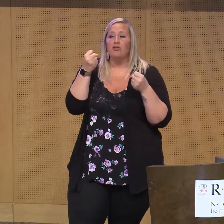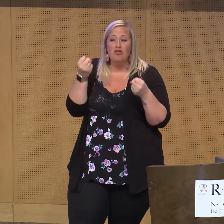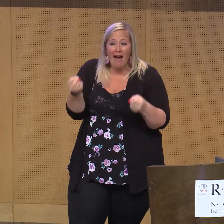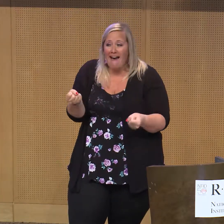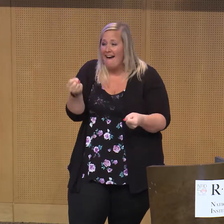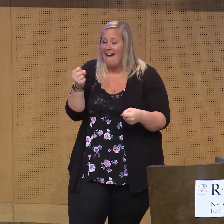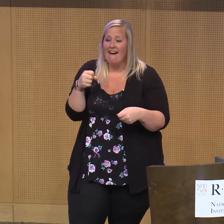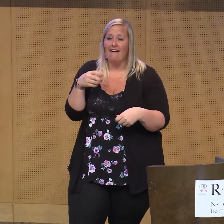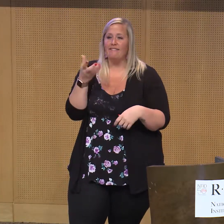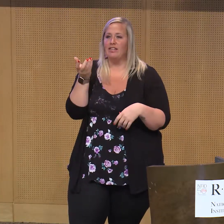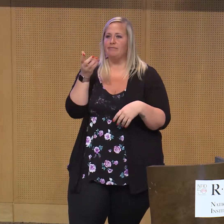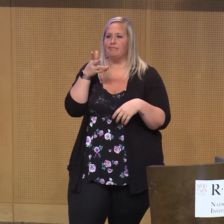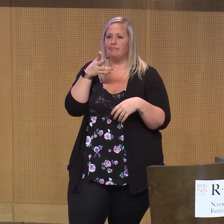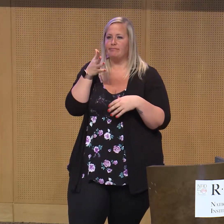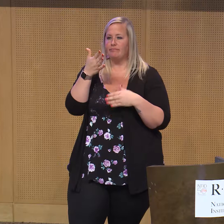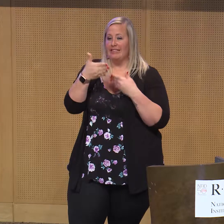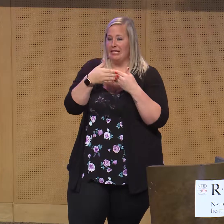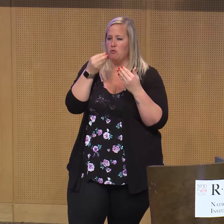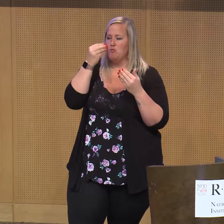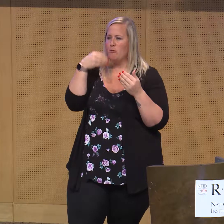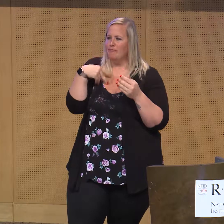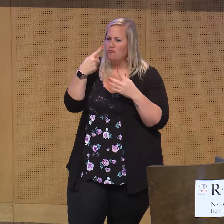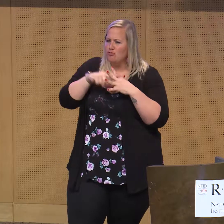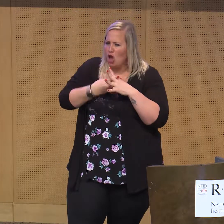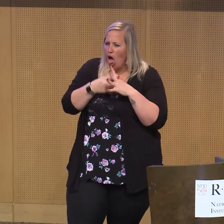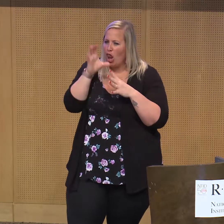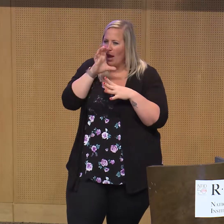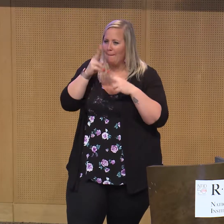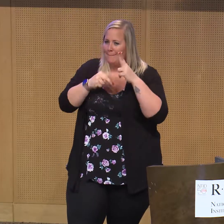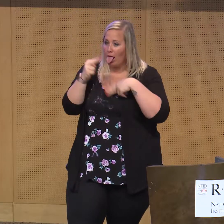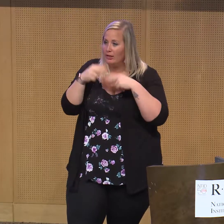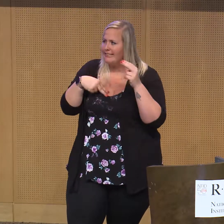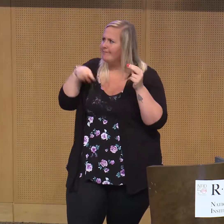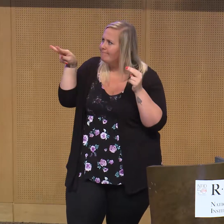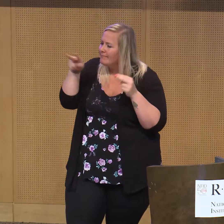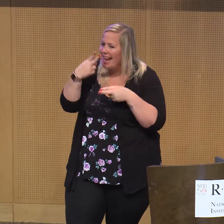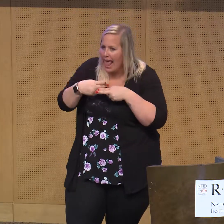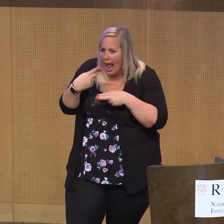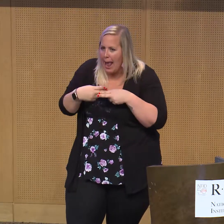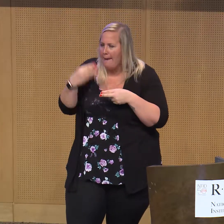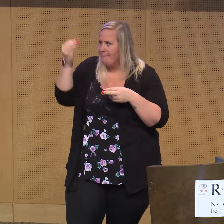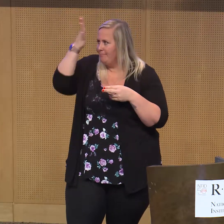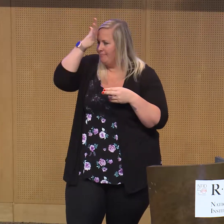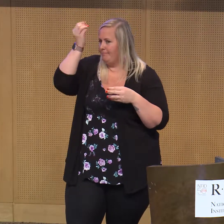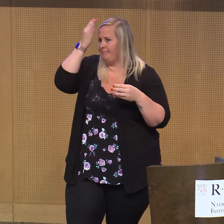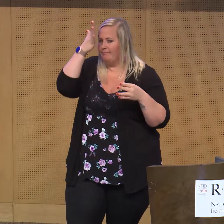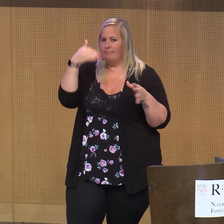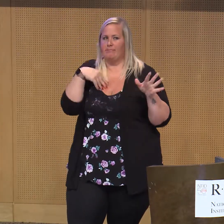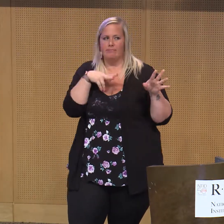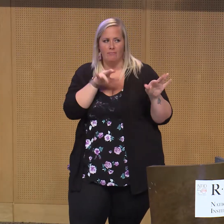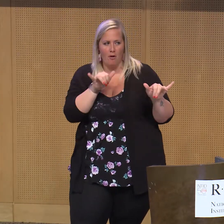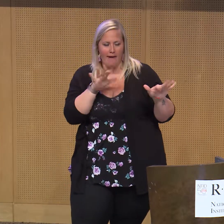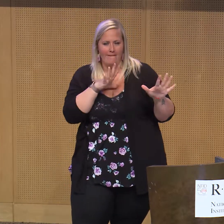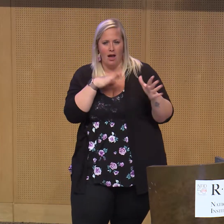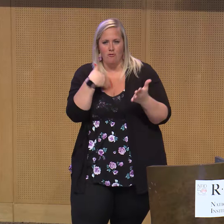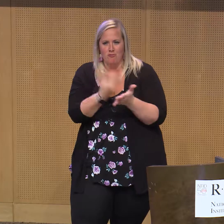I knew I wanted to be close to home, and so on my drive home, I would look at the buildings that I could see from the highway.